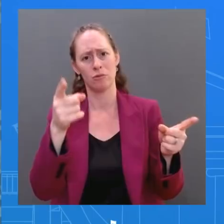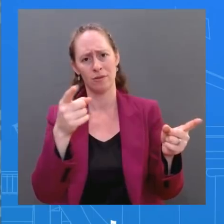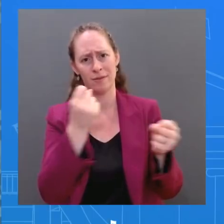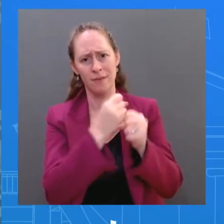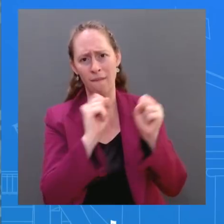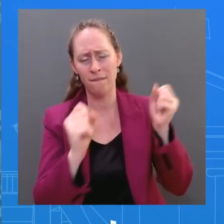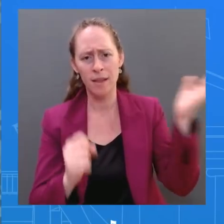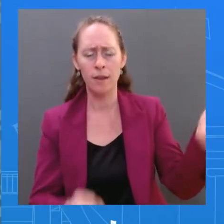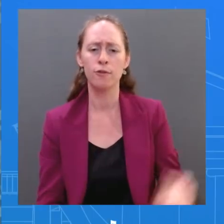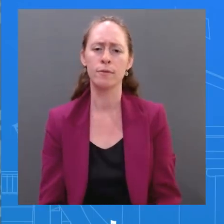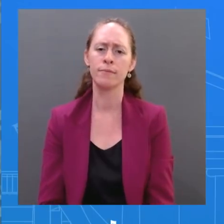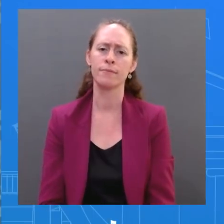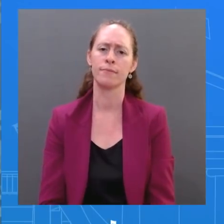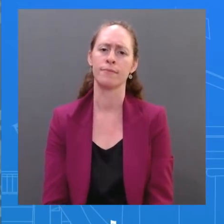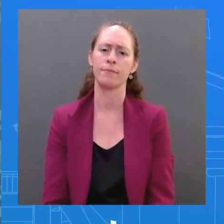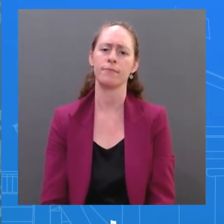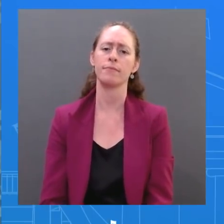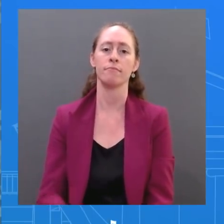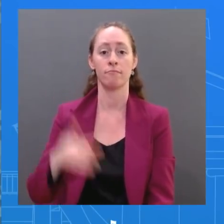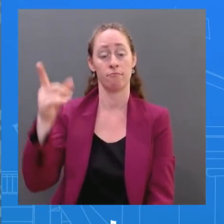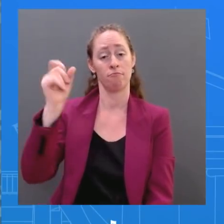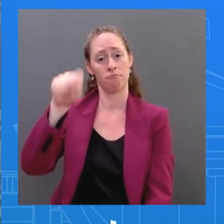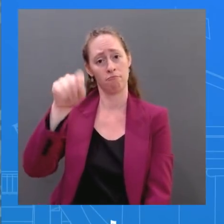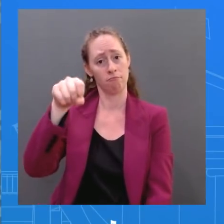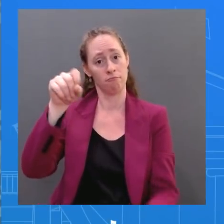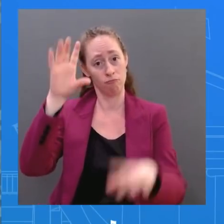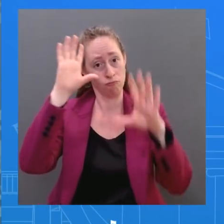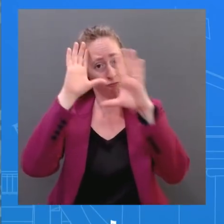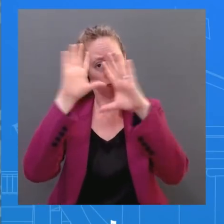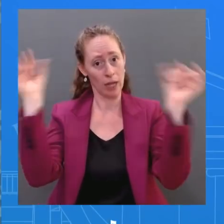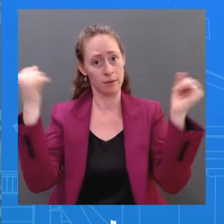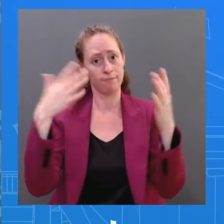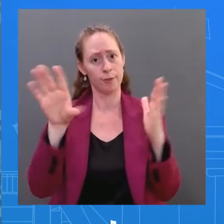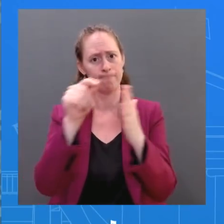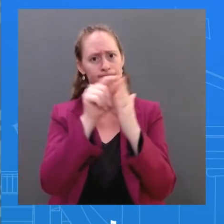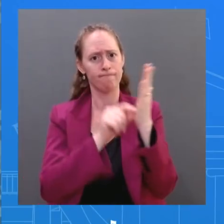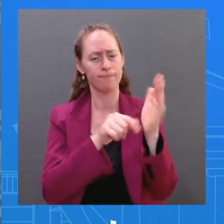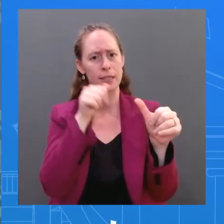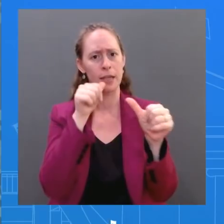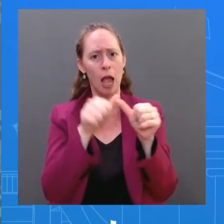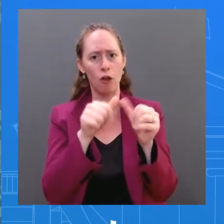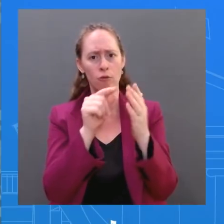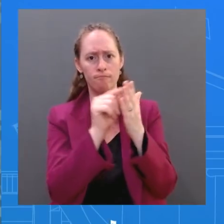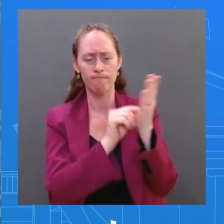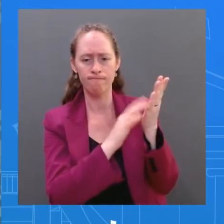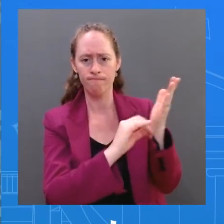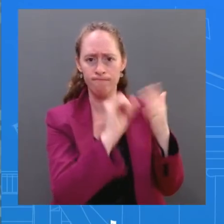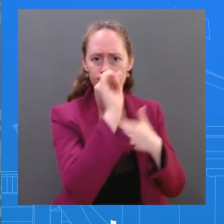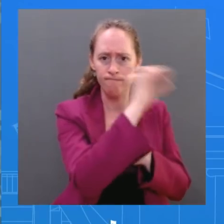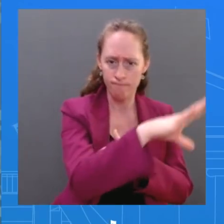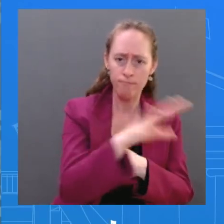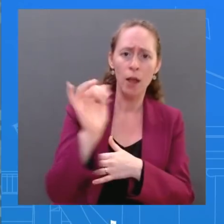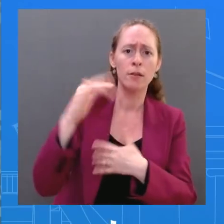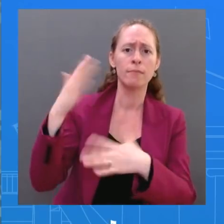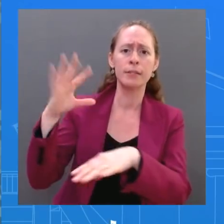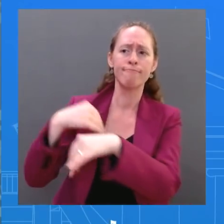He spoke to her wife yesterday. And so, Secretary Blinken -- just on the letter, because I know people were asking me;